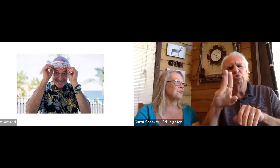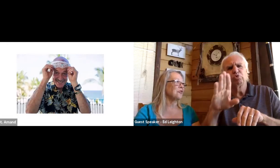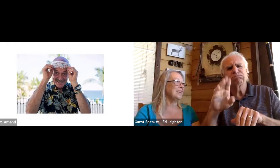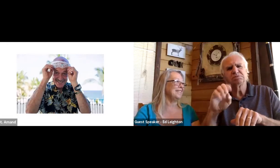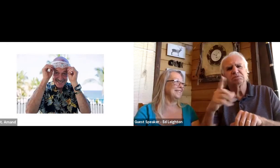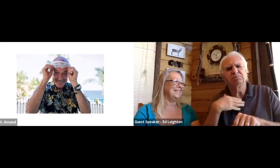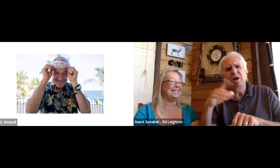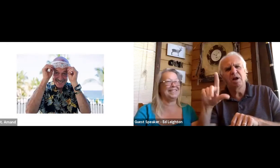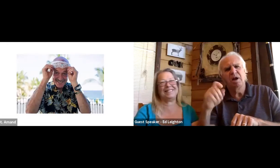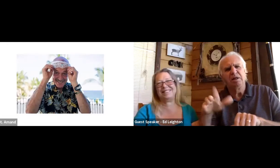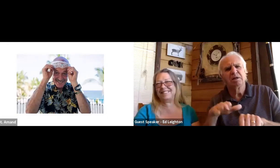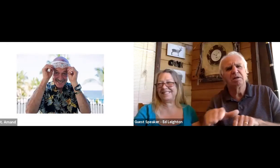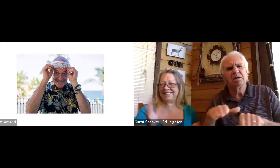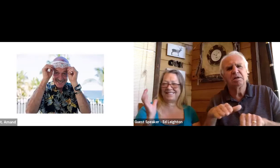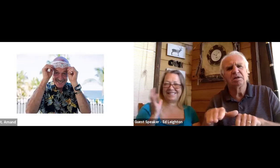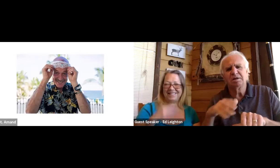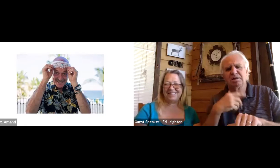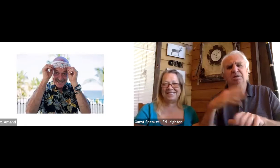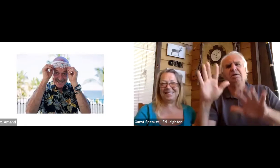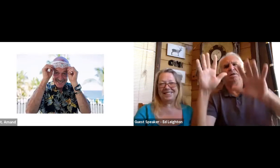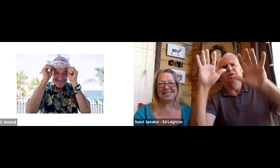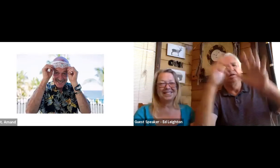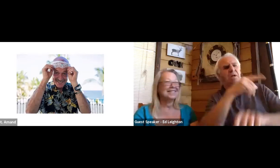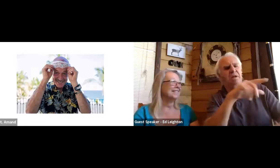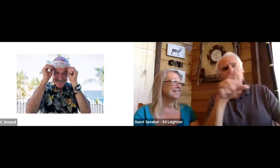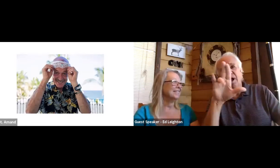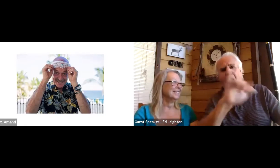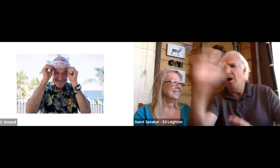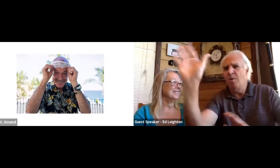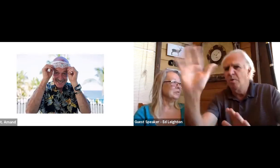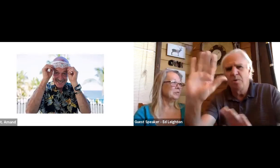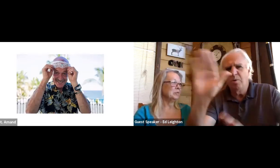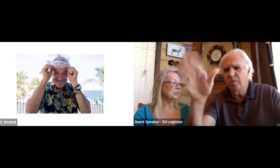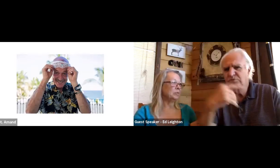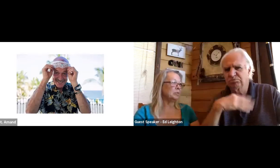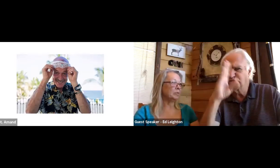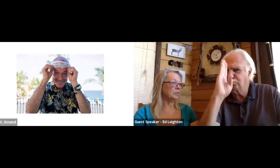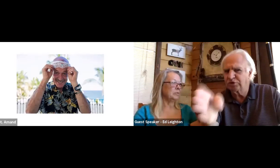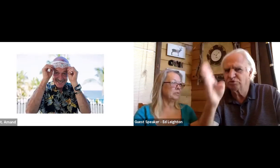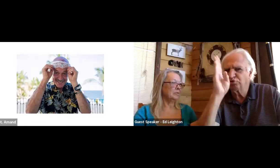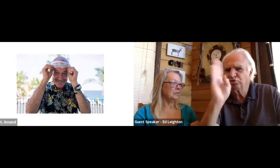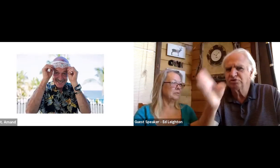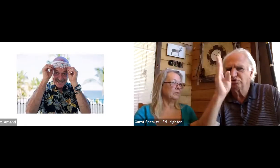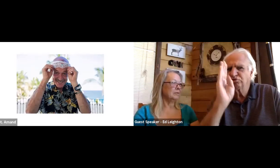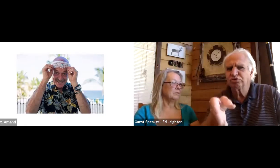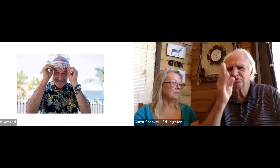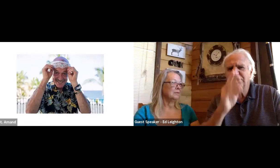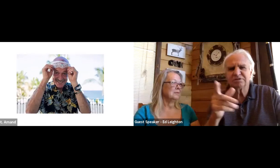and he wouldn't stop staring at me. He sat down next to me, and he tried to rub his leg against my leg, and Guy got very protective and he's like,